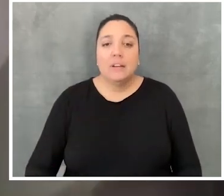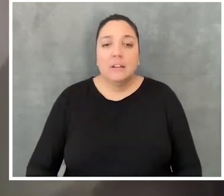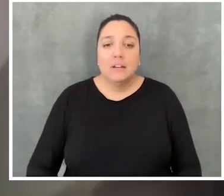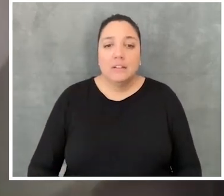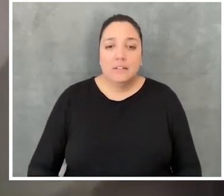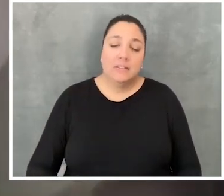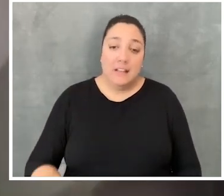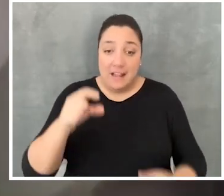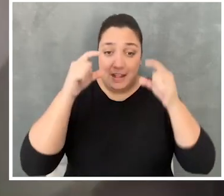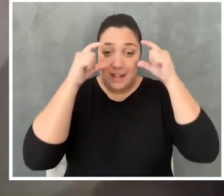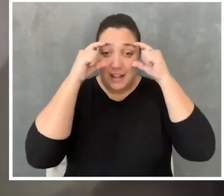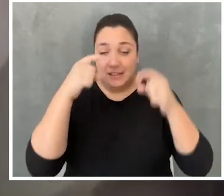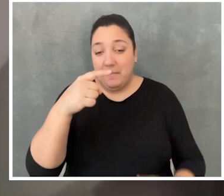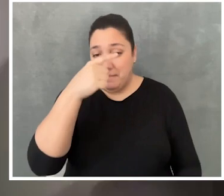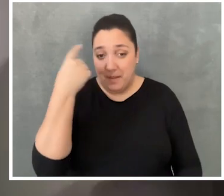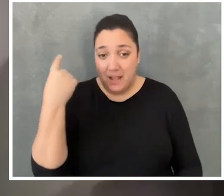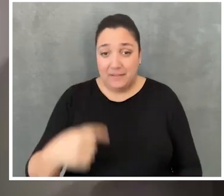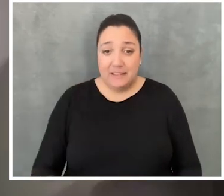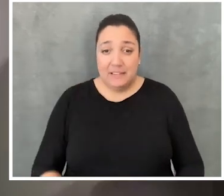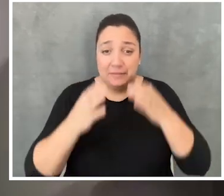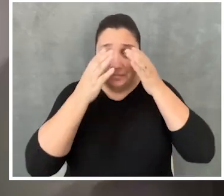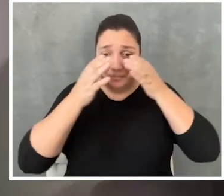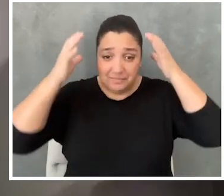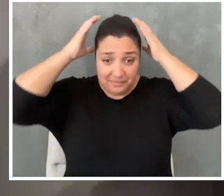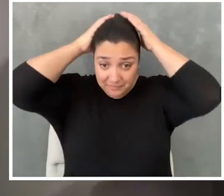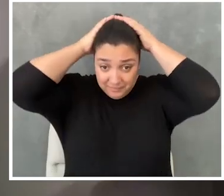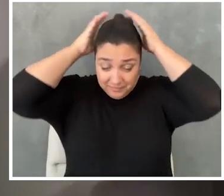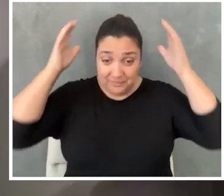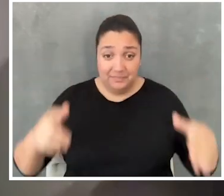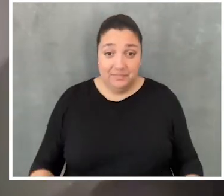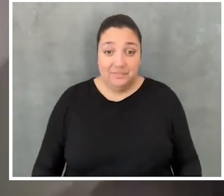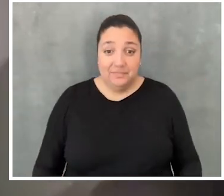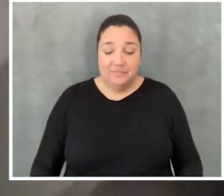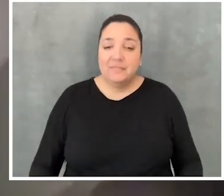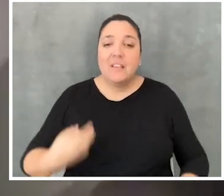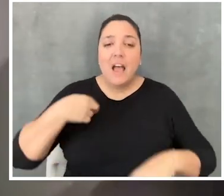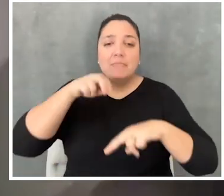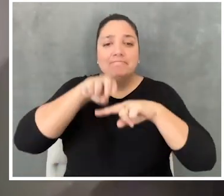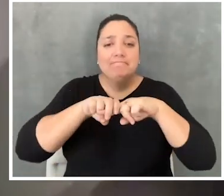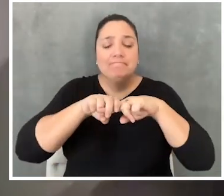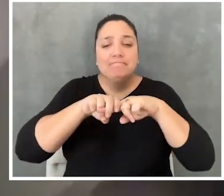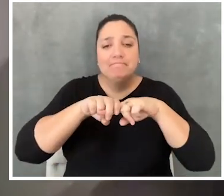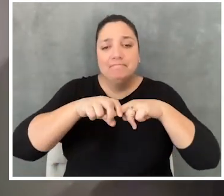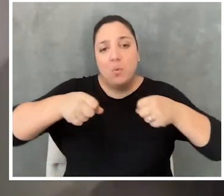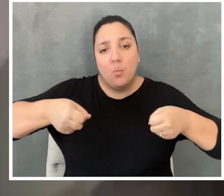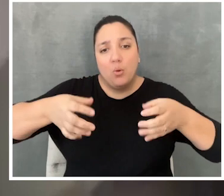and my hair is up in a bun. I'm seated in my power wheelchair in my home,